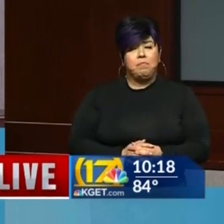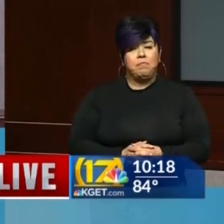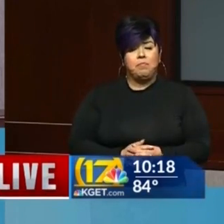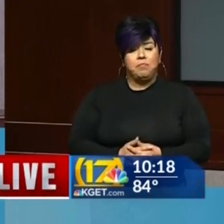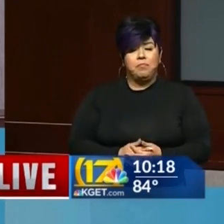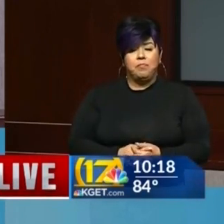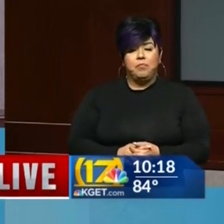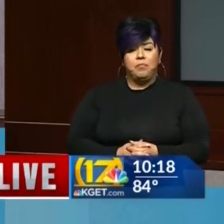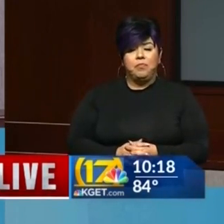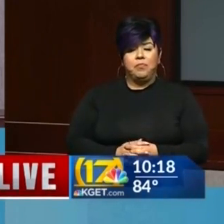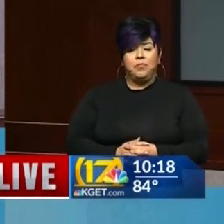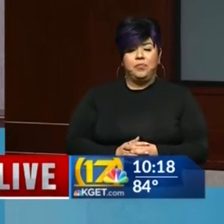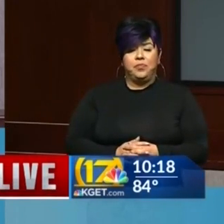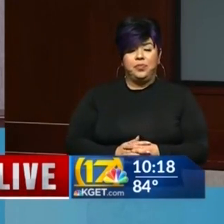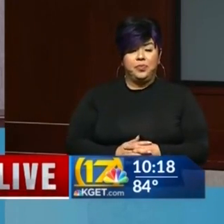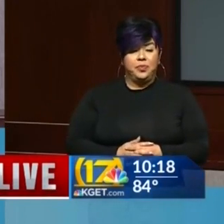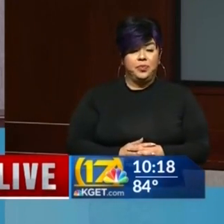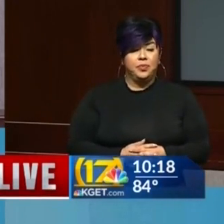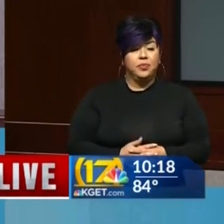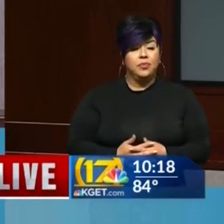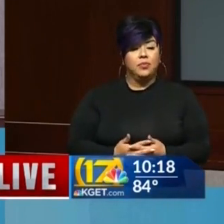WITH THAT, OUR FIRST OUTLET IS